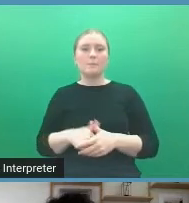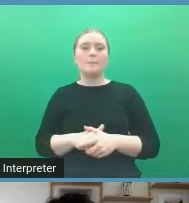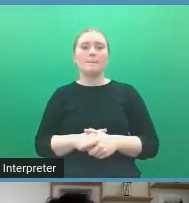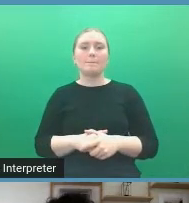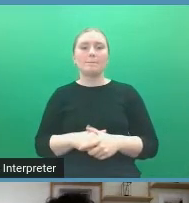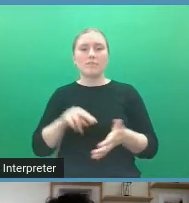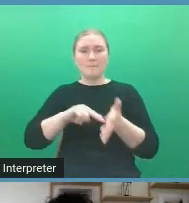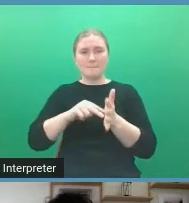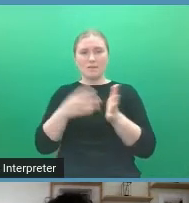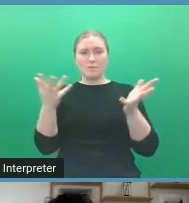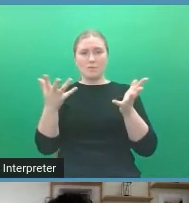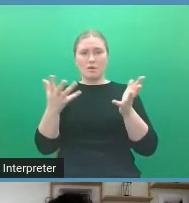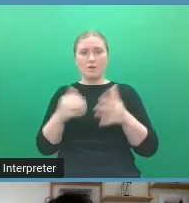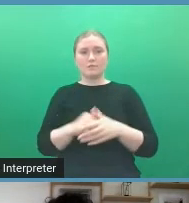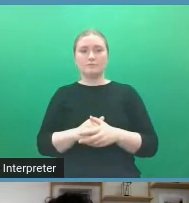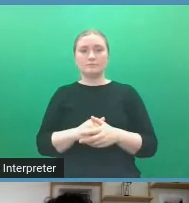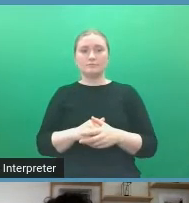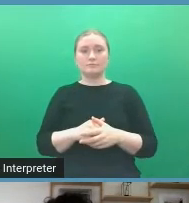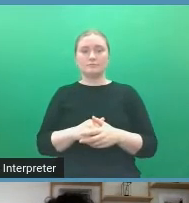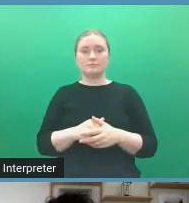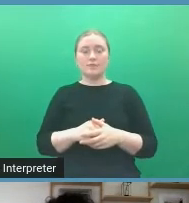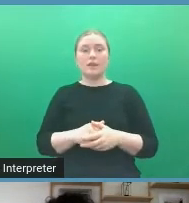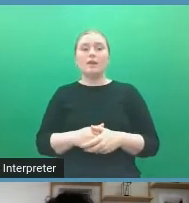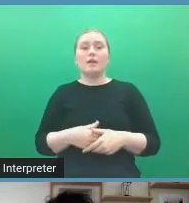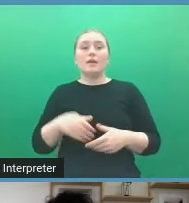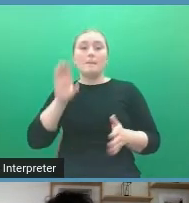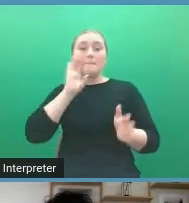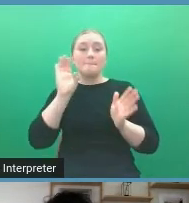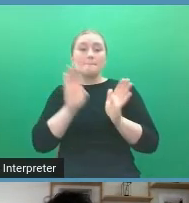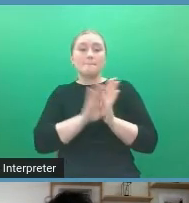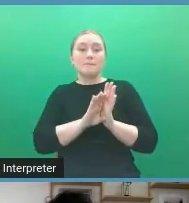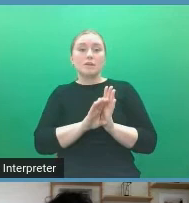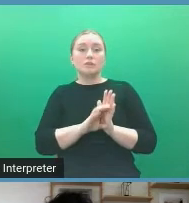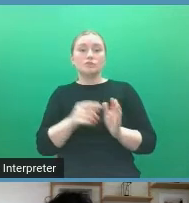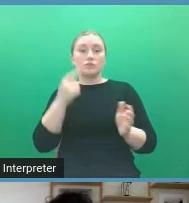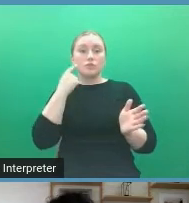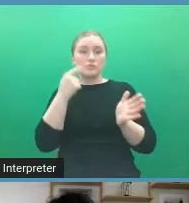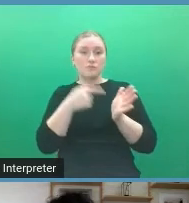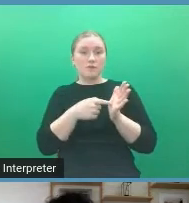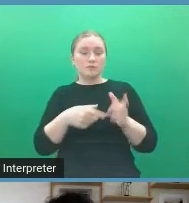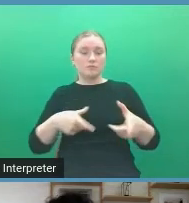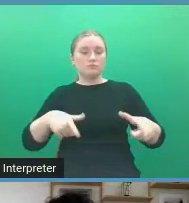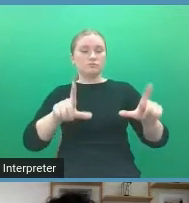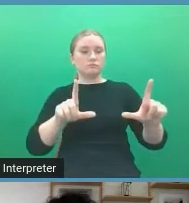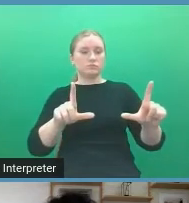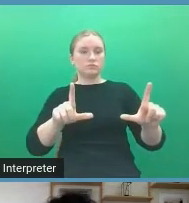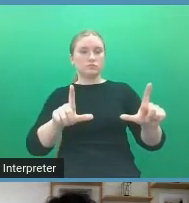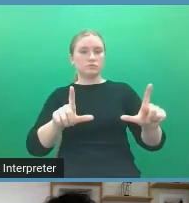that you can image recognize the artifact, so we high-res photograph the object, we put in